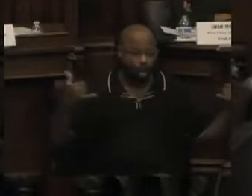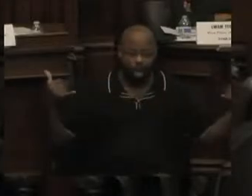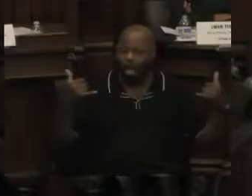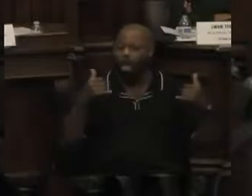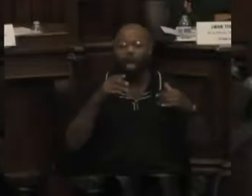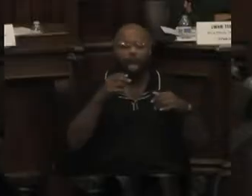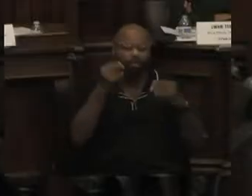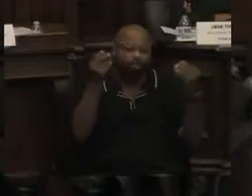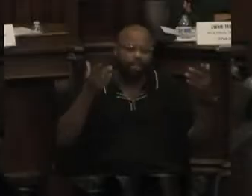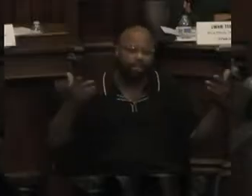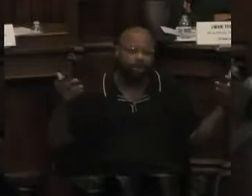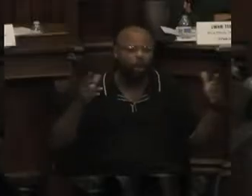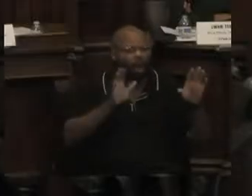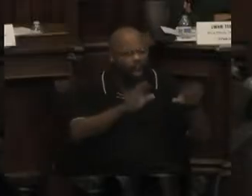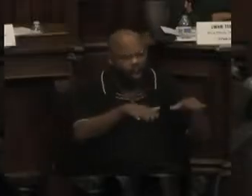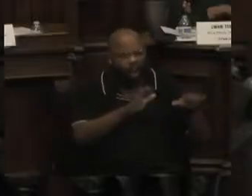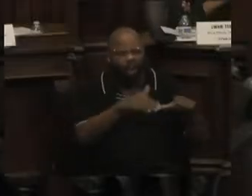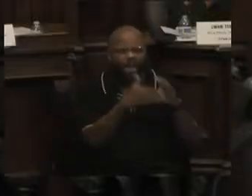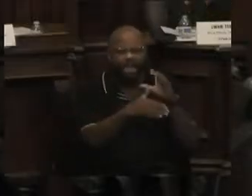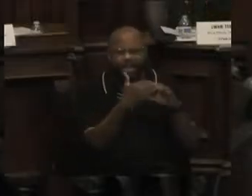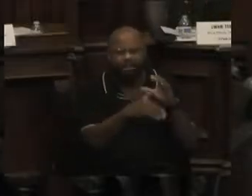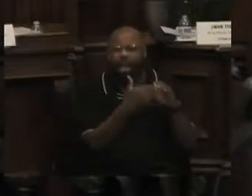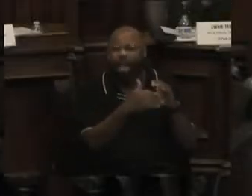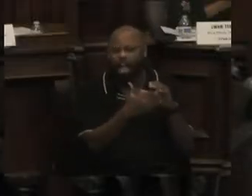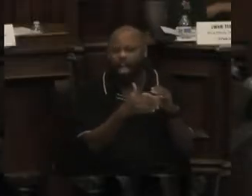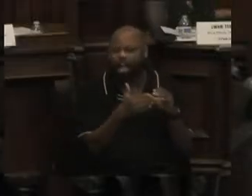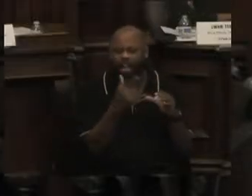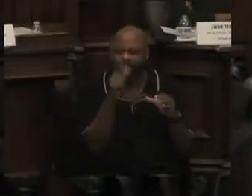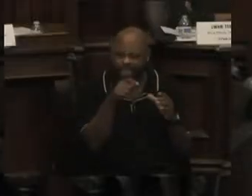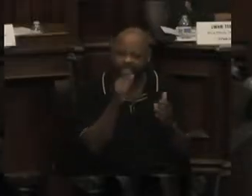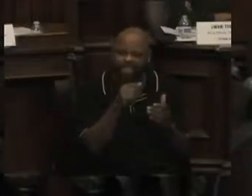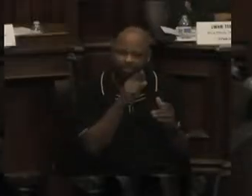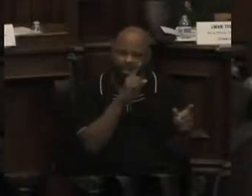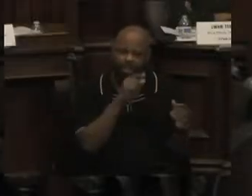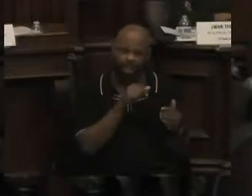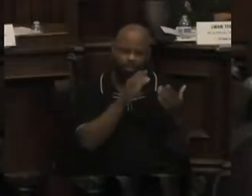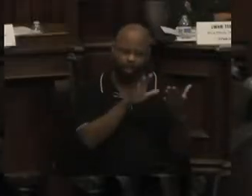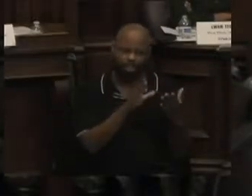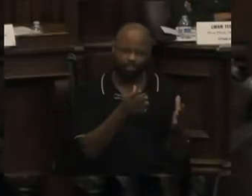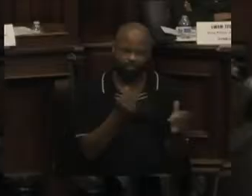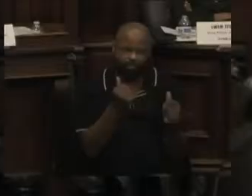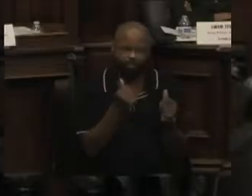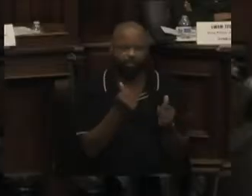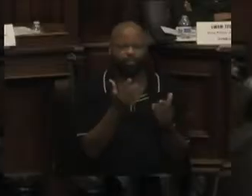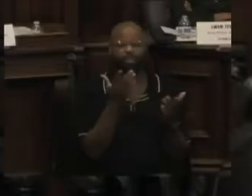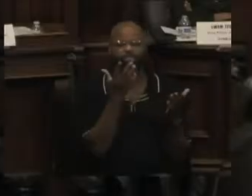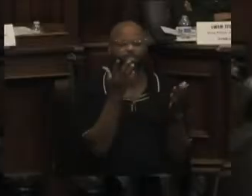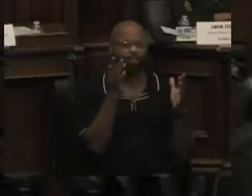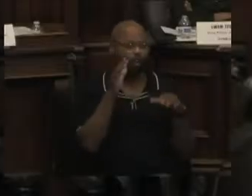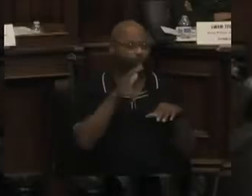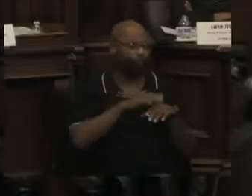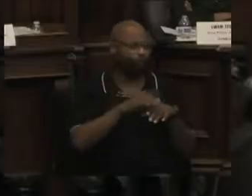point just about if there's something that's particularly time sensitive, the fastest way, I think, to reach most of us is